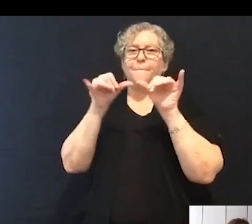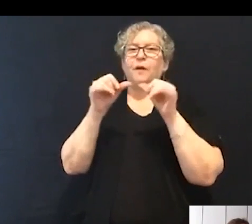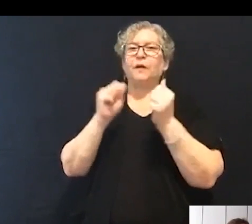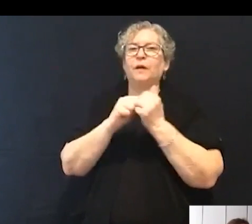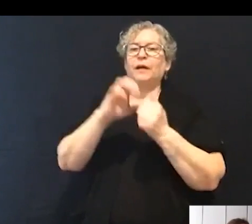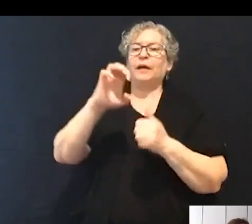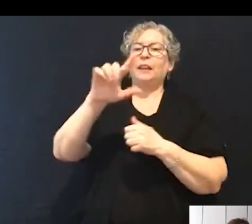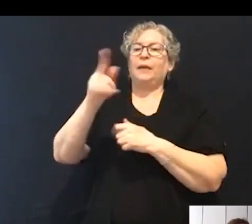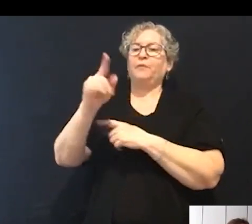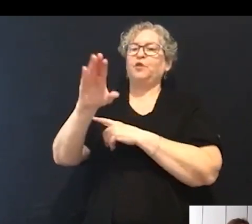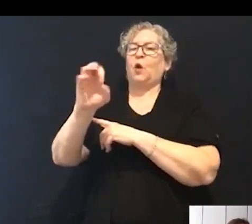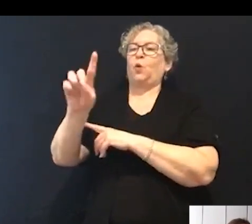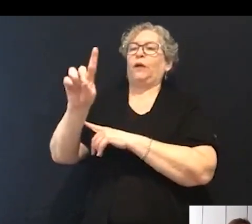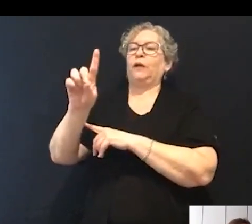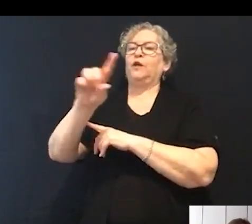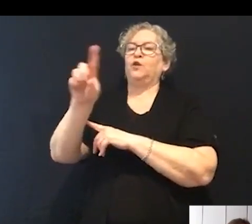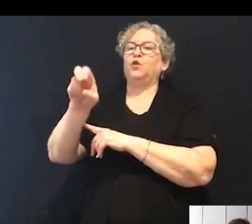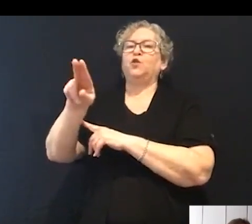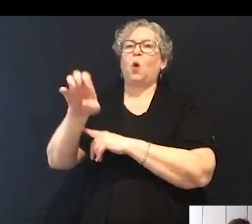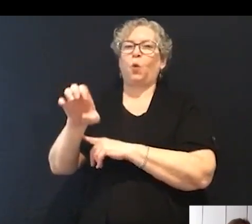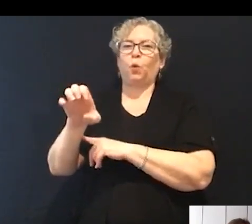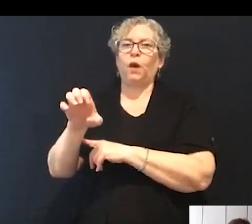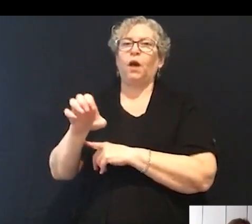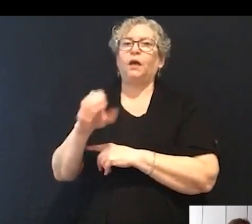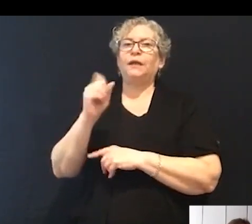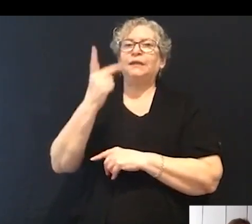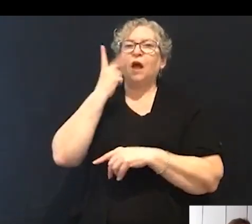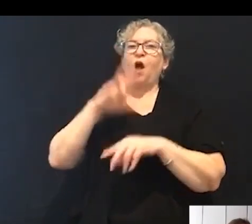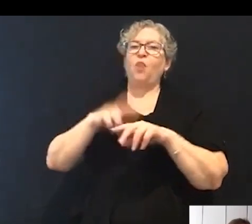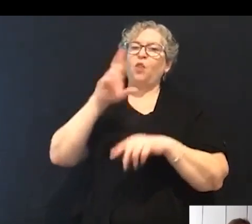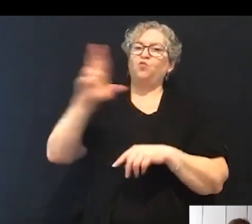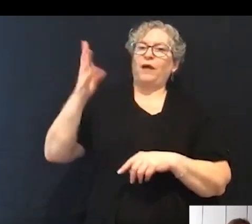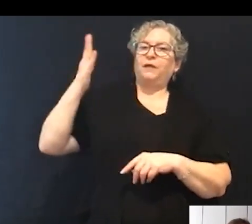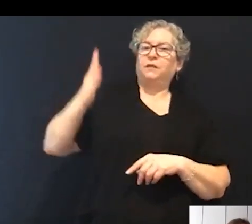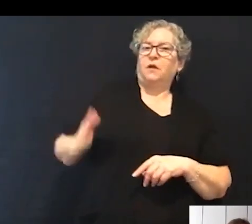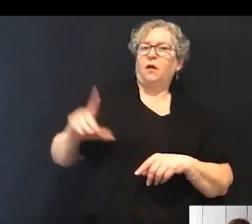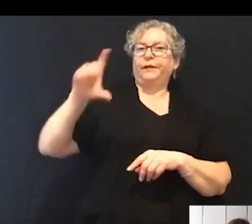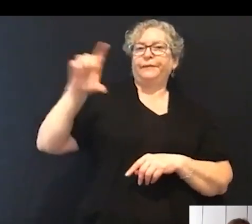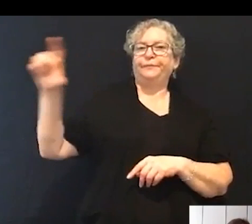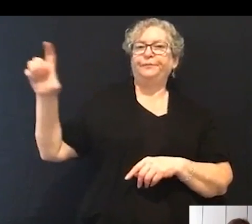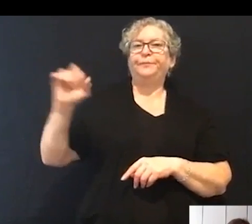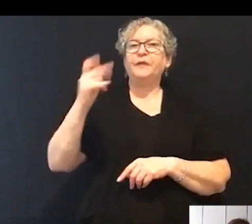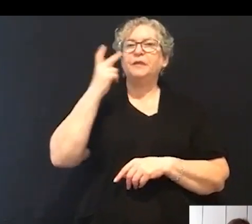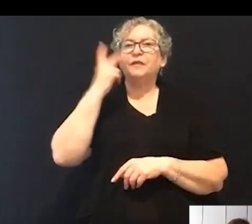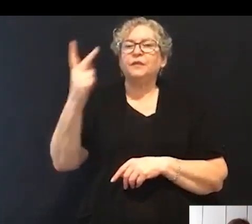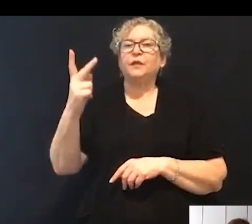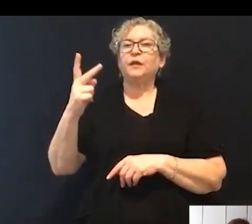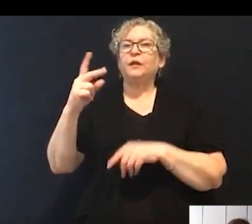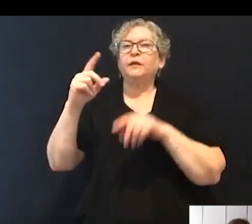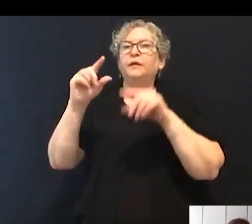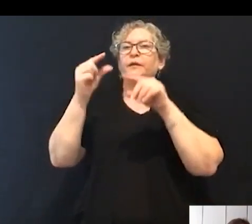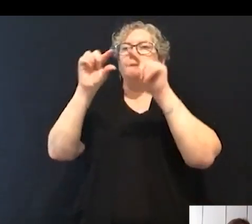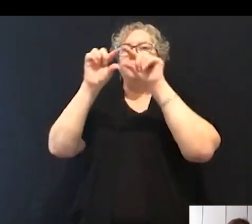You see that on the right hand side in lilac. The photoreceptor layer is called the outer nuclear layer.